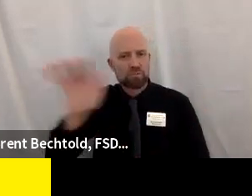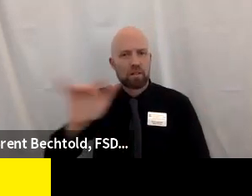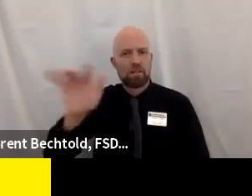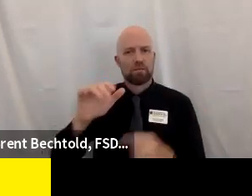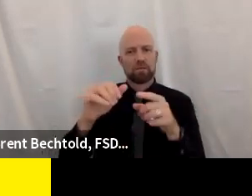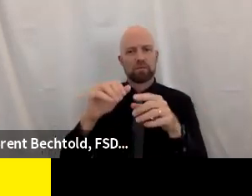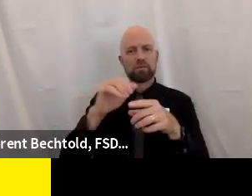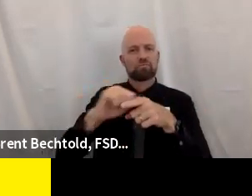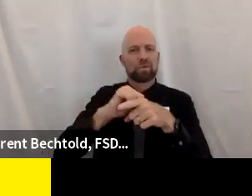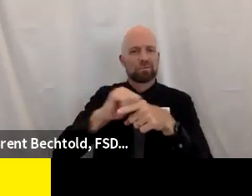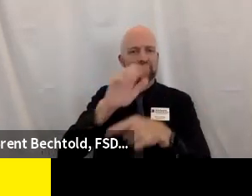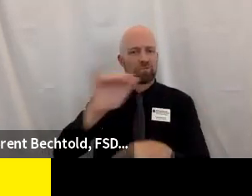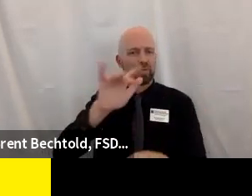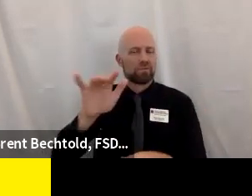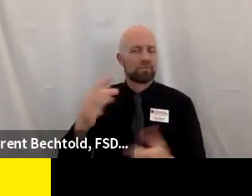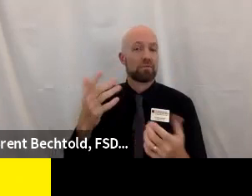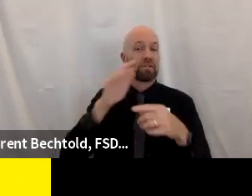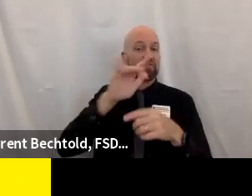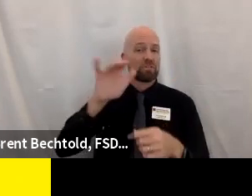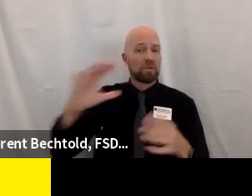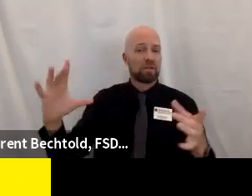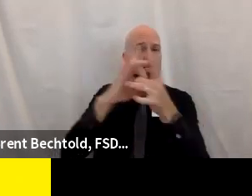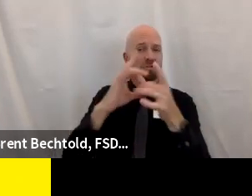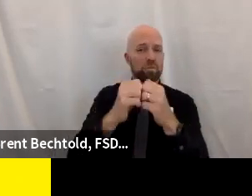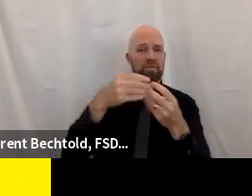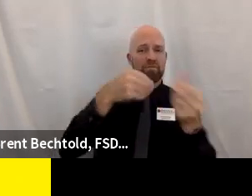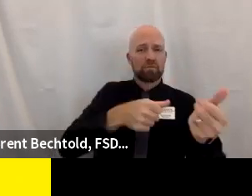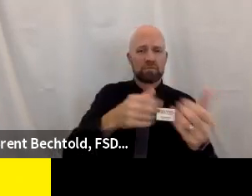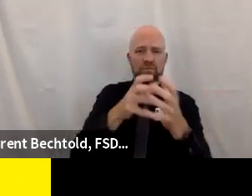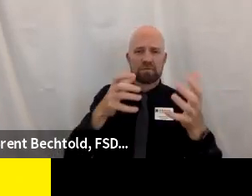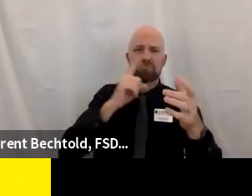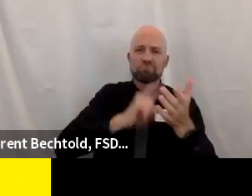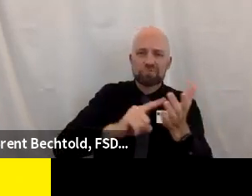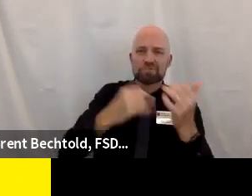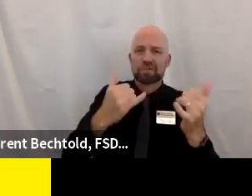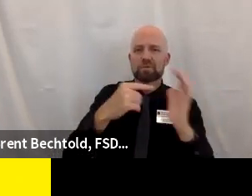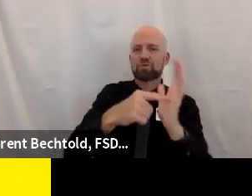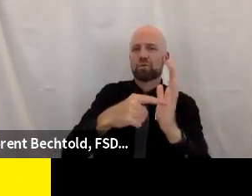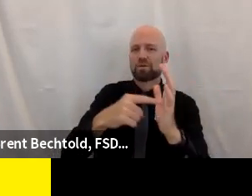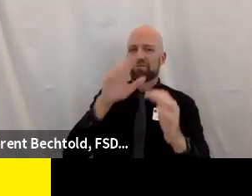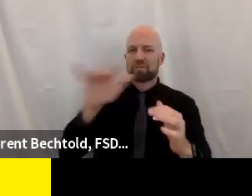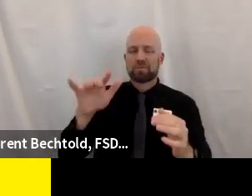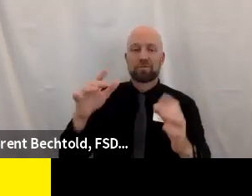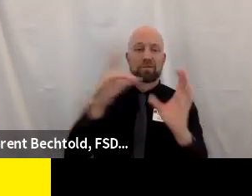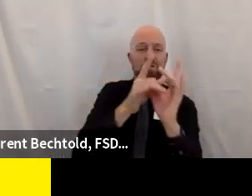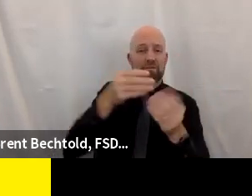Fingerspell that word. Practice fingerspelling the word. Because fingerspelling is connected to fluency.